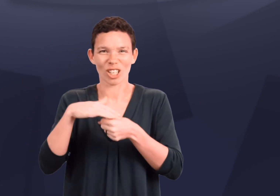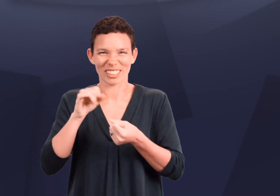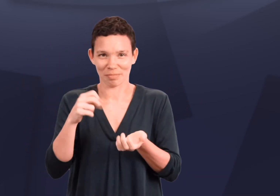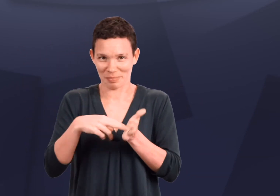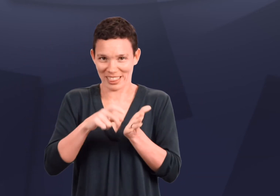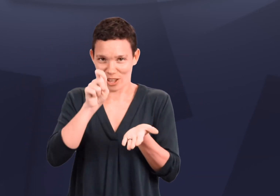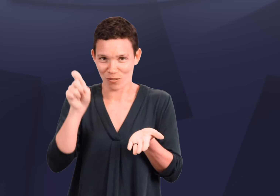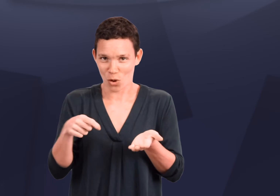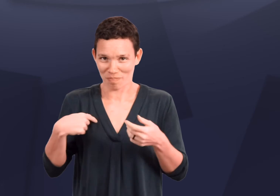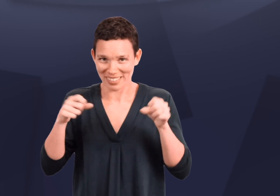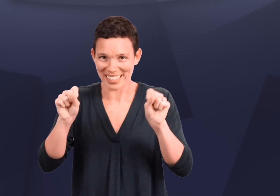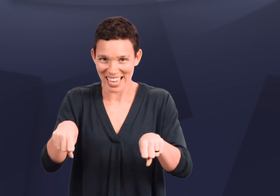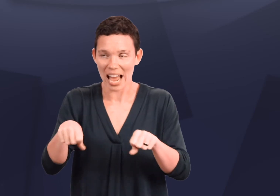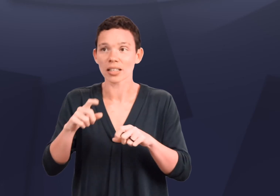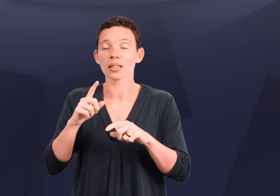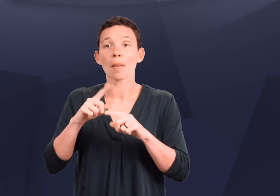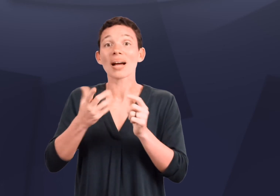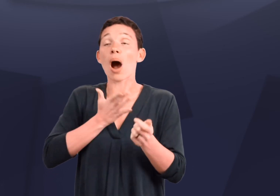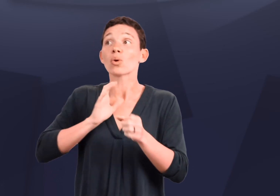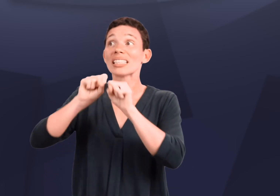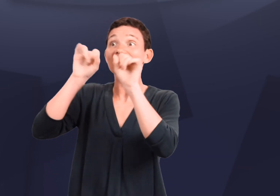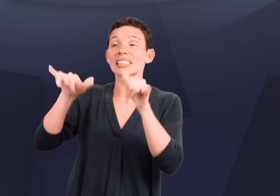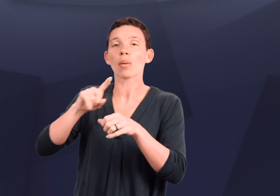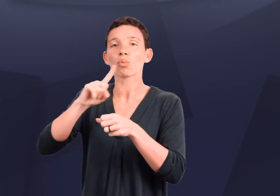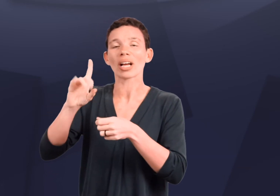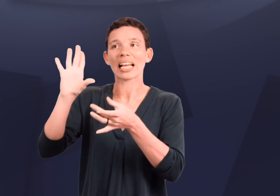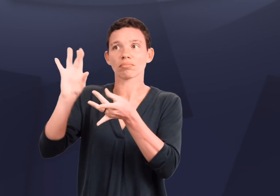I'm capable of explaining concepts such as oppression using ASL,